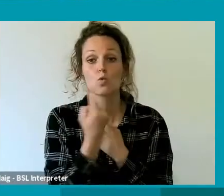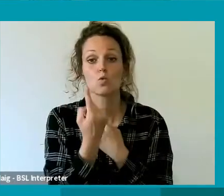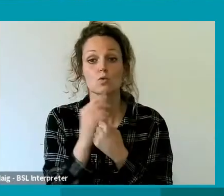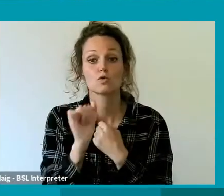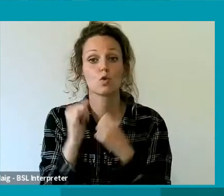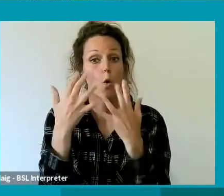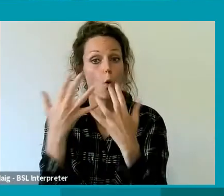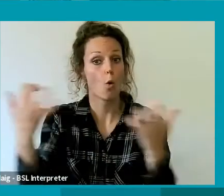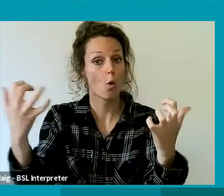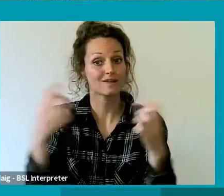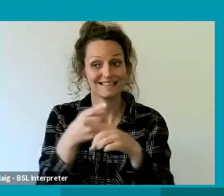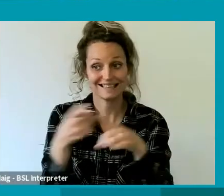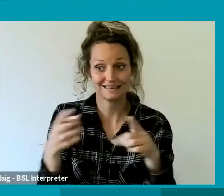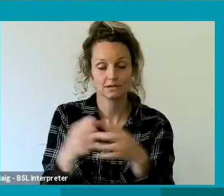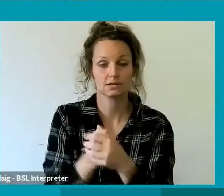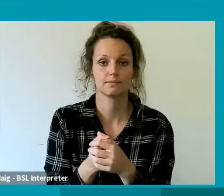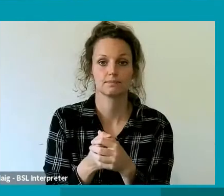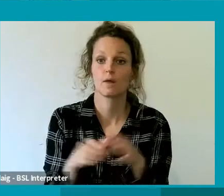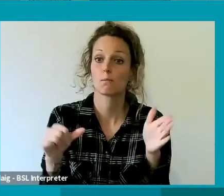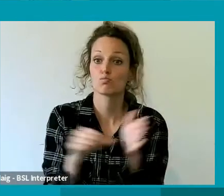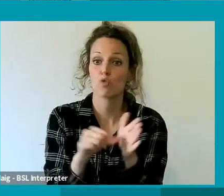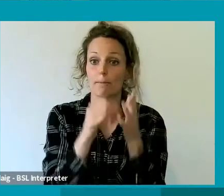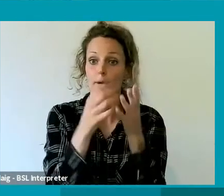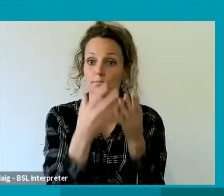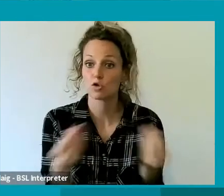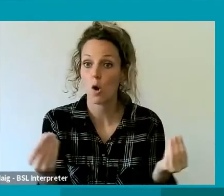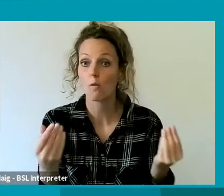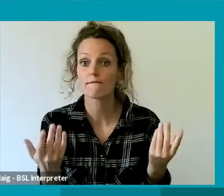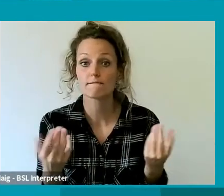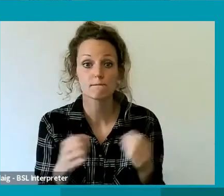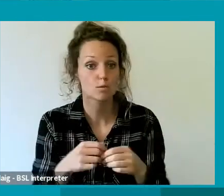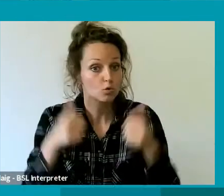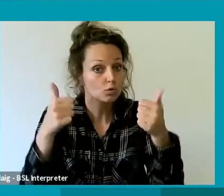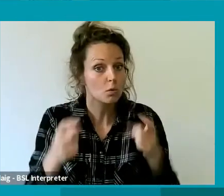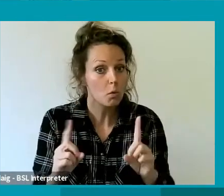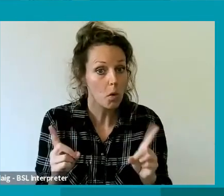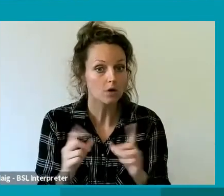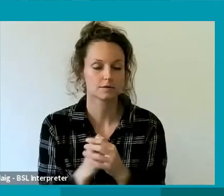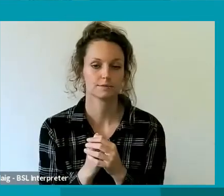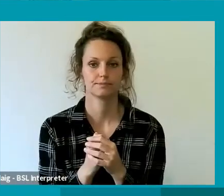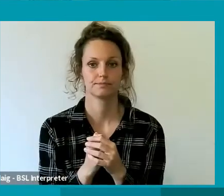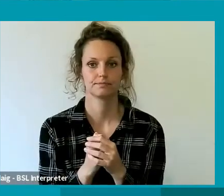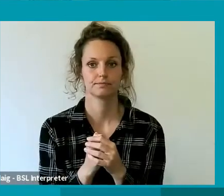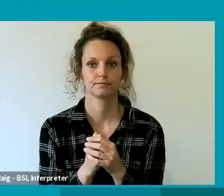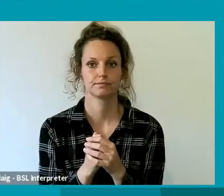What problem are you solving? So again, that comes down to value. What value are you offering?